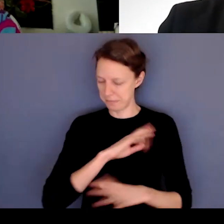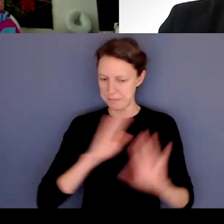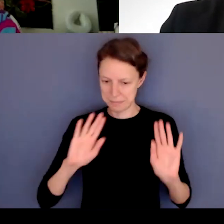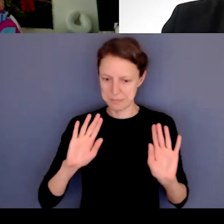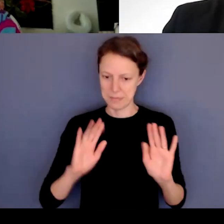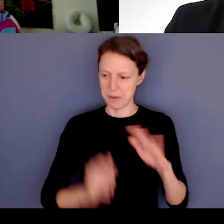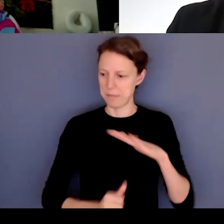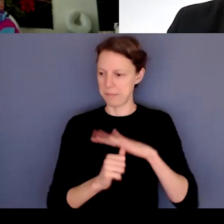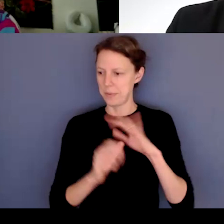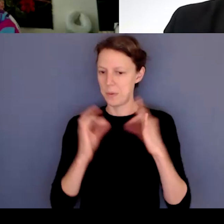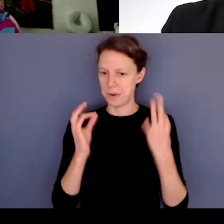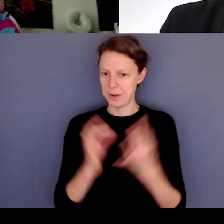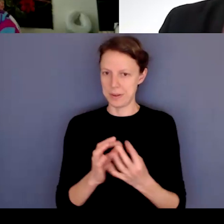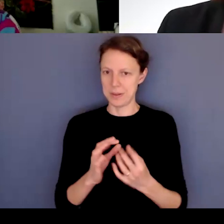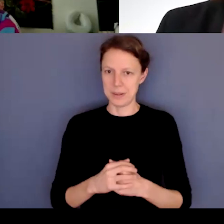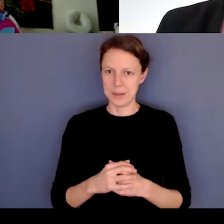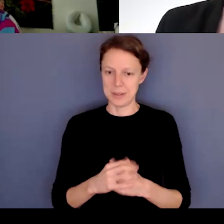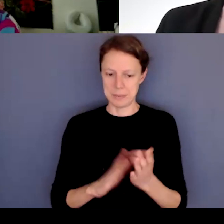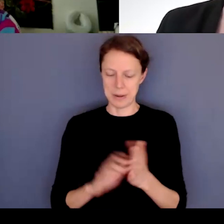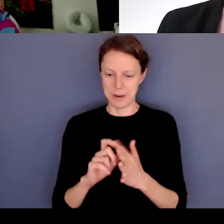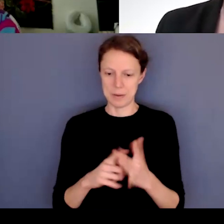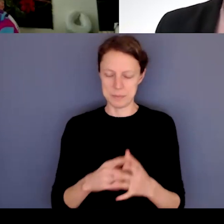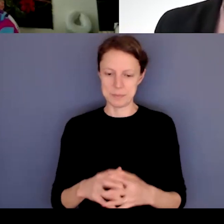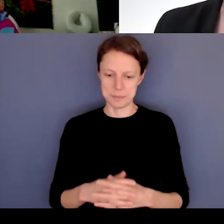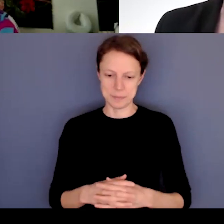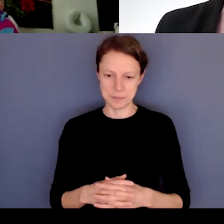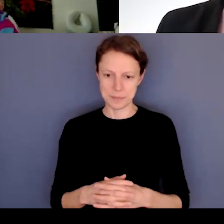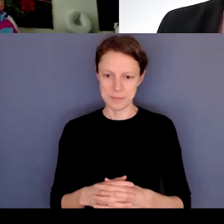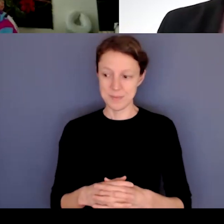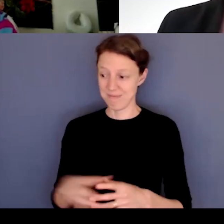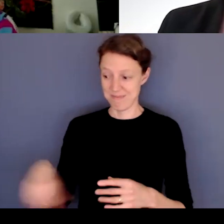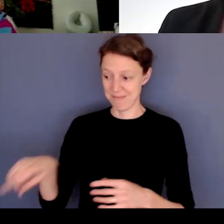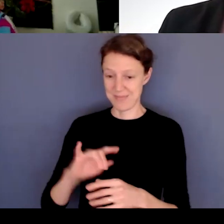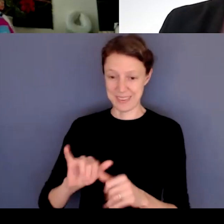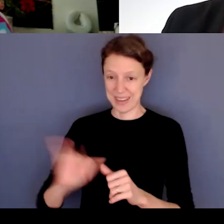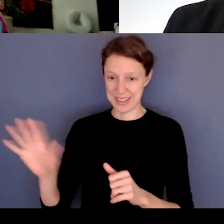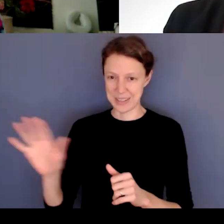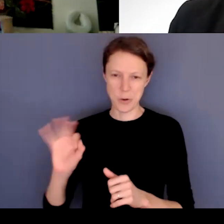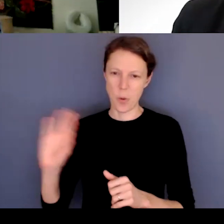it from there. And they've been phenomenal. Not everybody wants to be on the Instagram, and so we've kind of make sure that